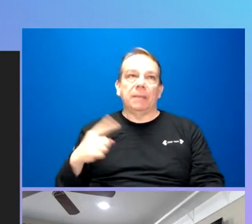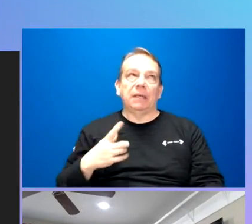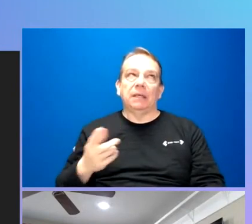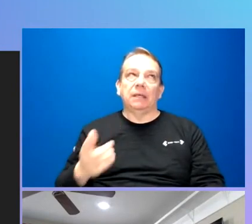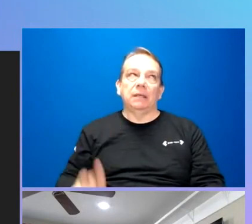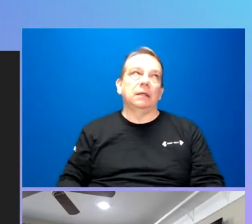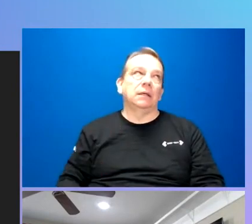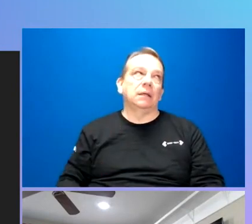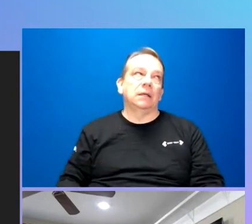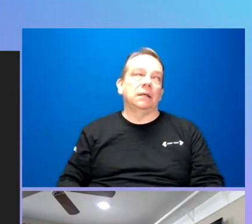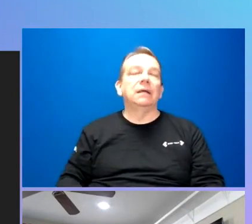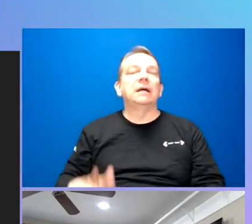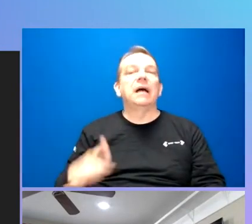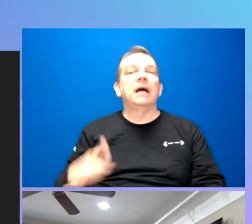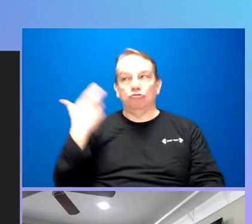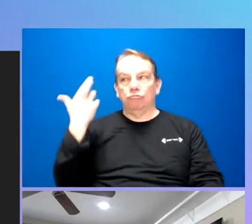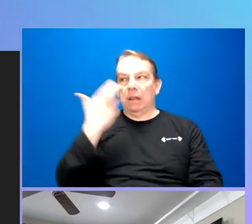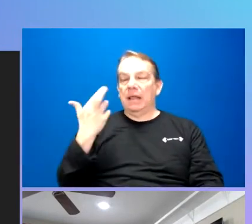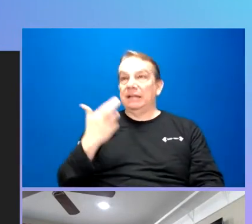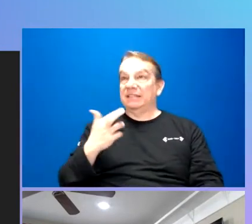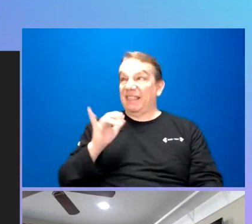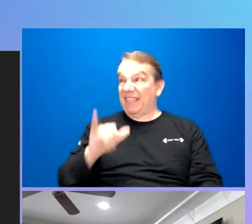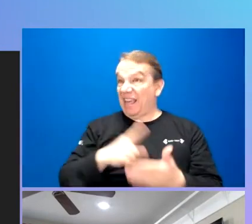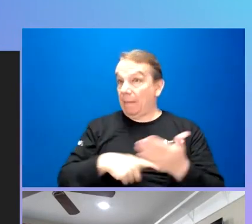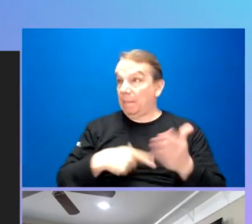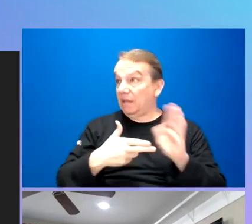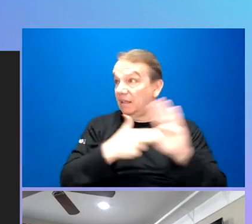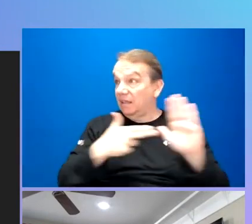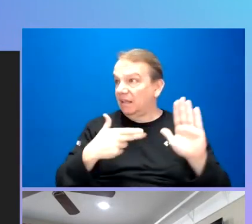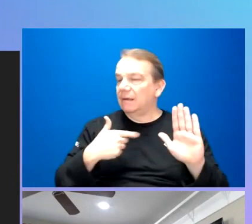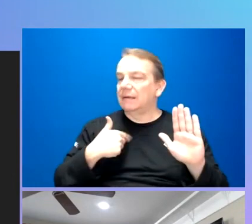learned that that was what was happening, I immediately worked